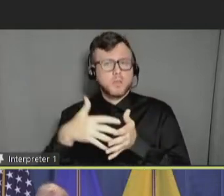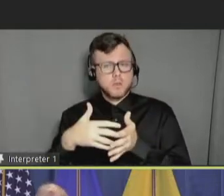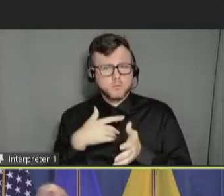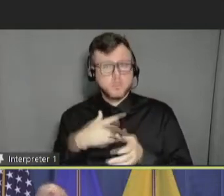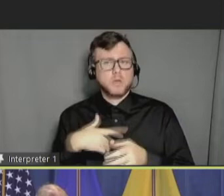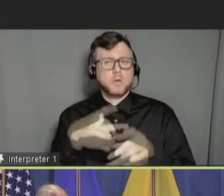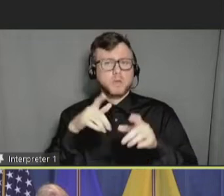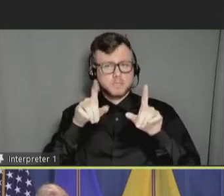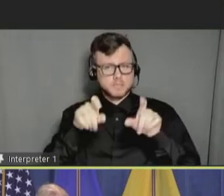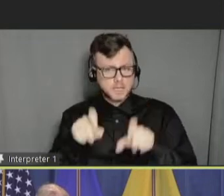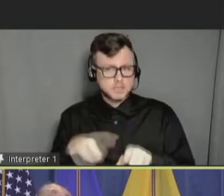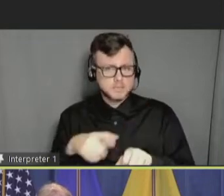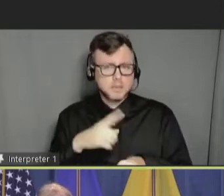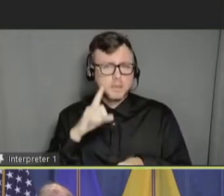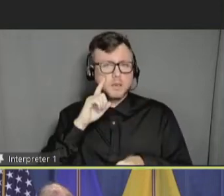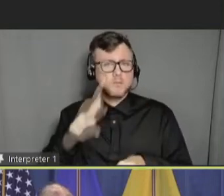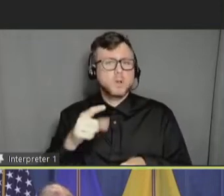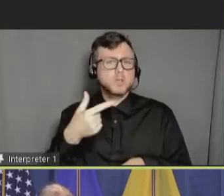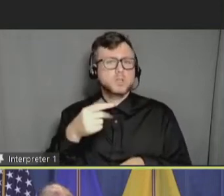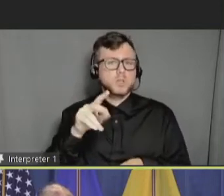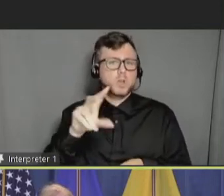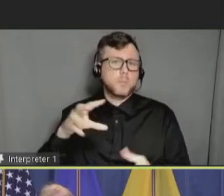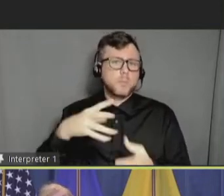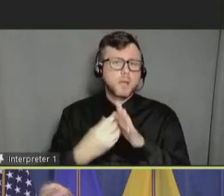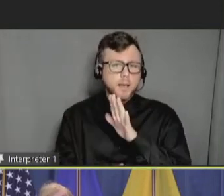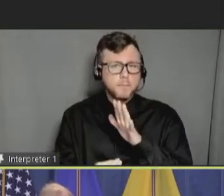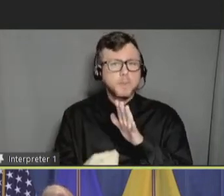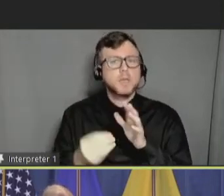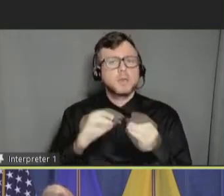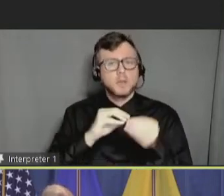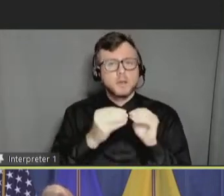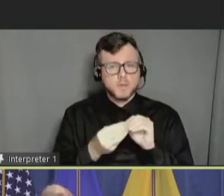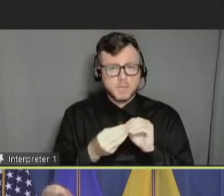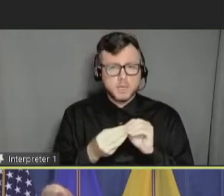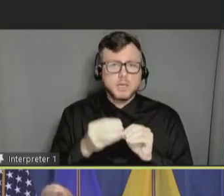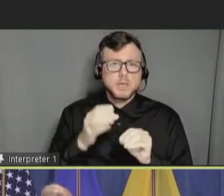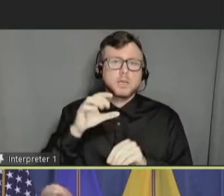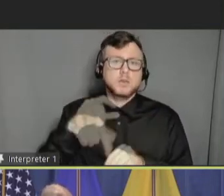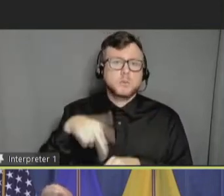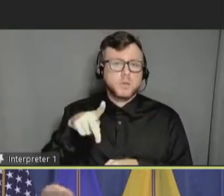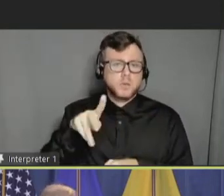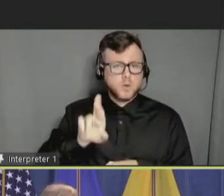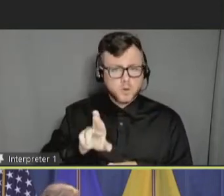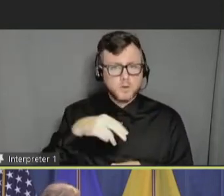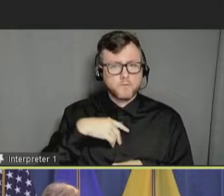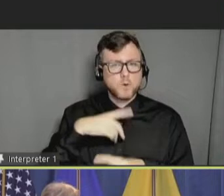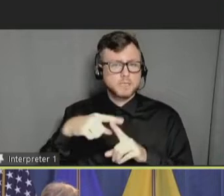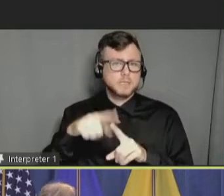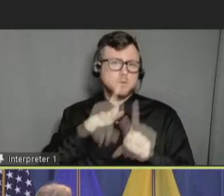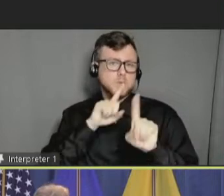for genome copy numbers by qPCR or for T cell responses by intracellular cytokine staining.